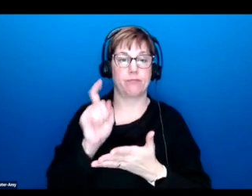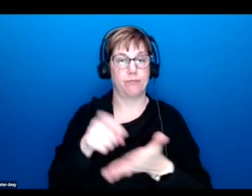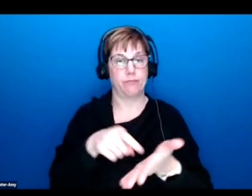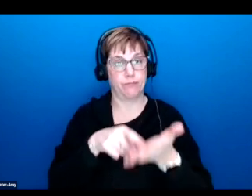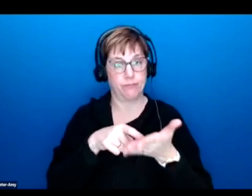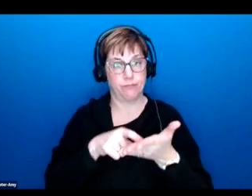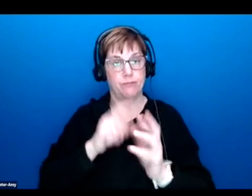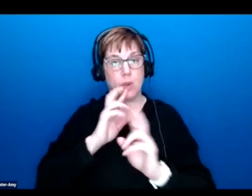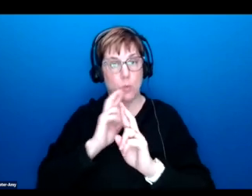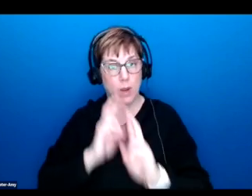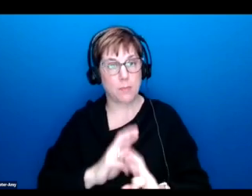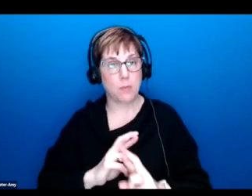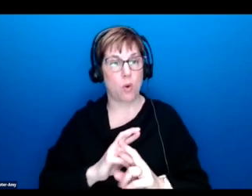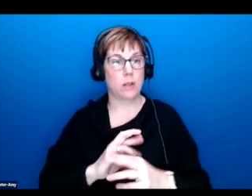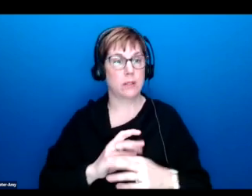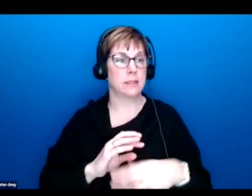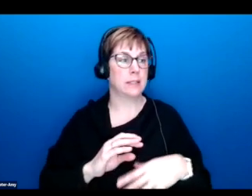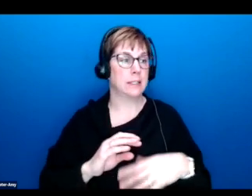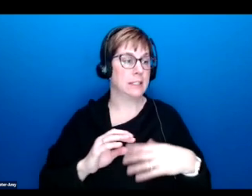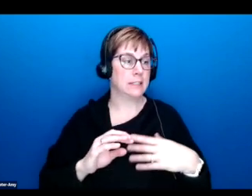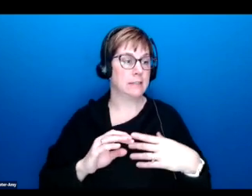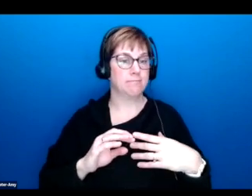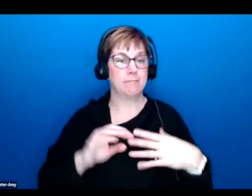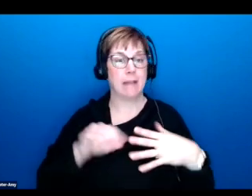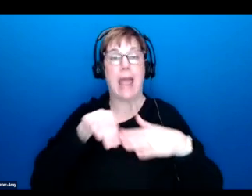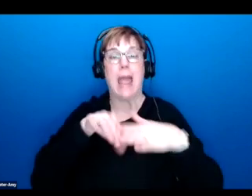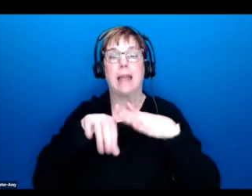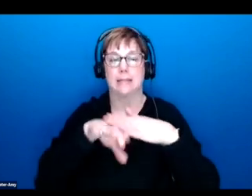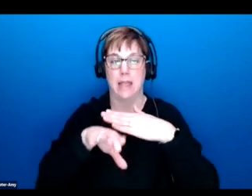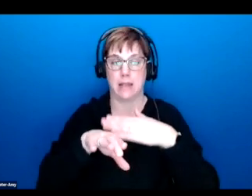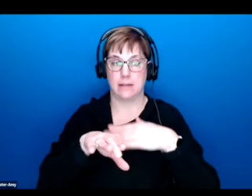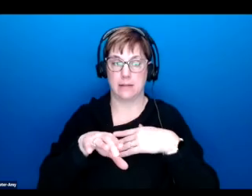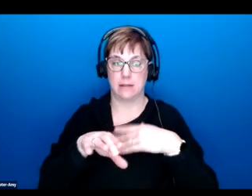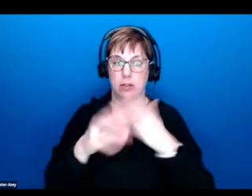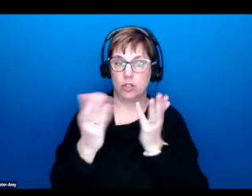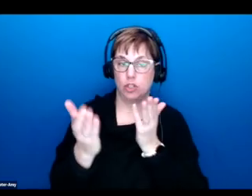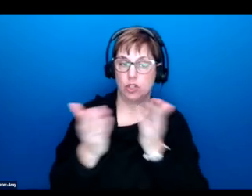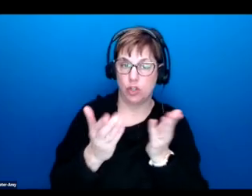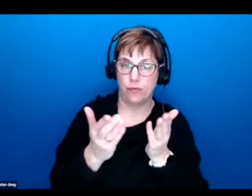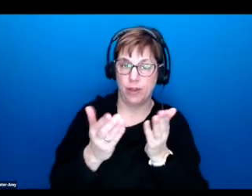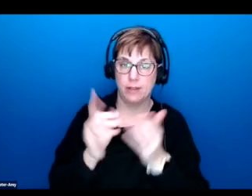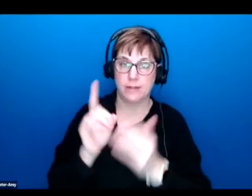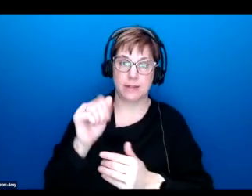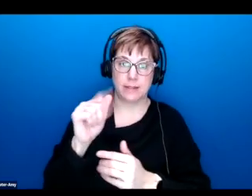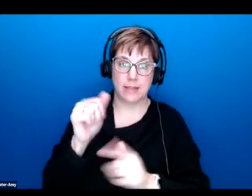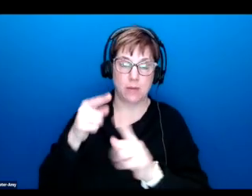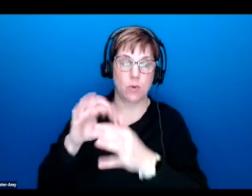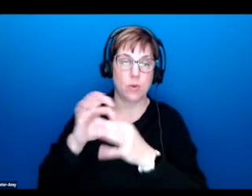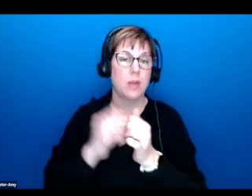various access service related data points specific to home and community based services,